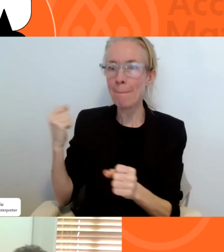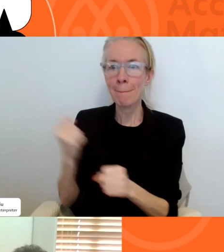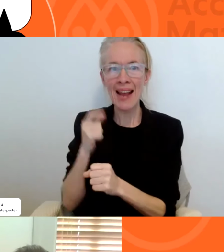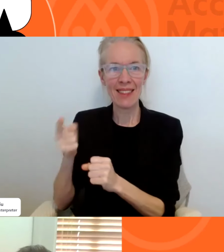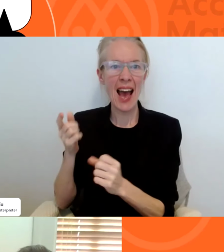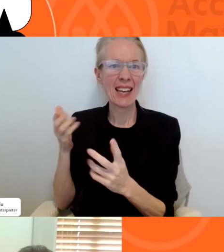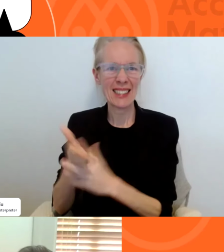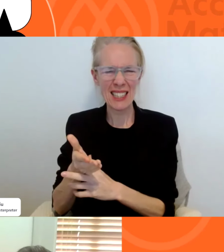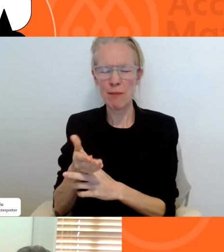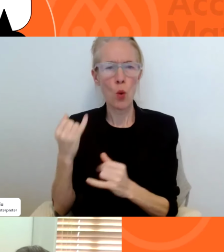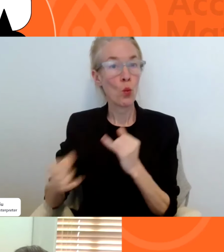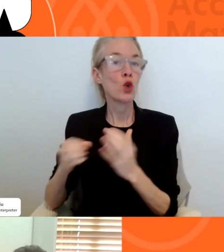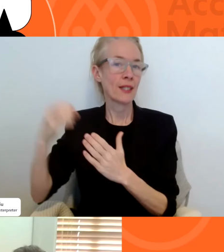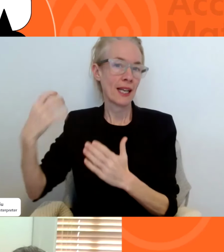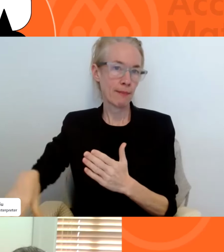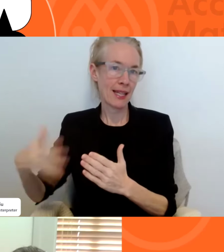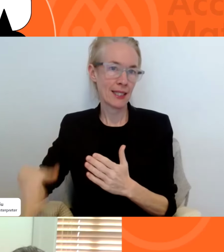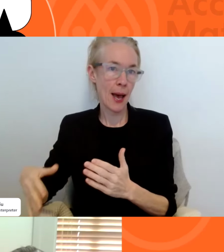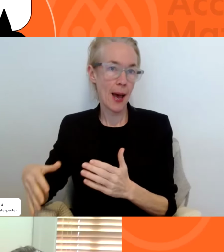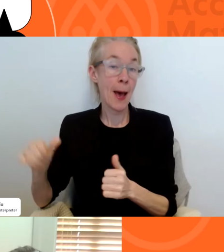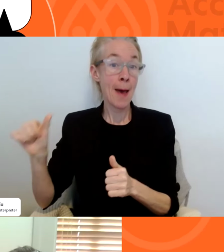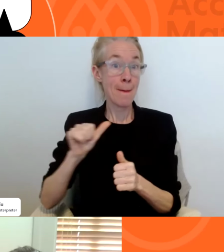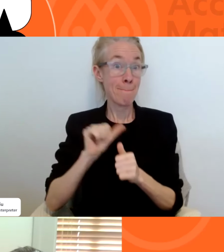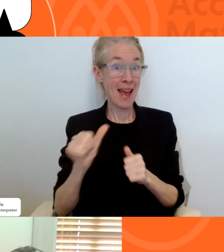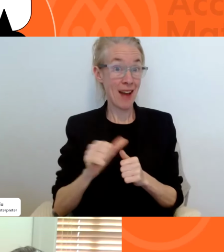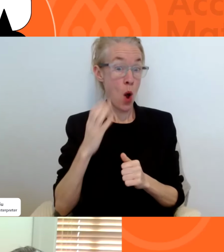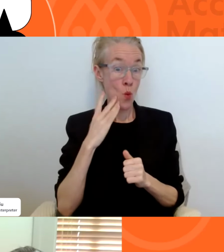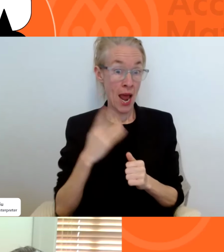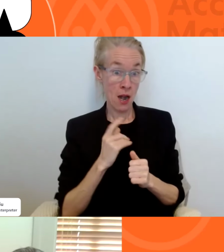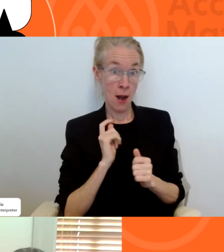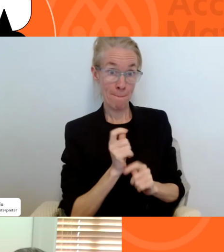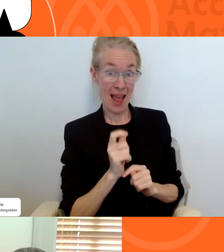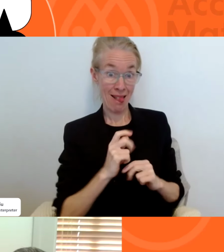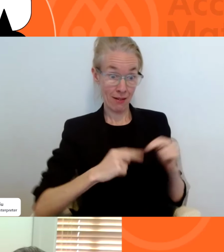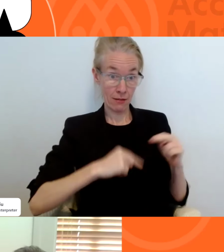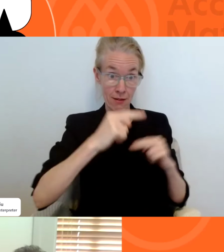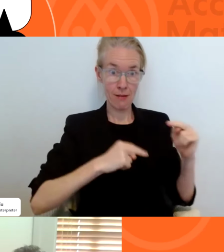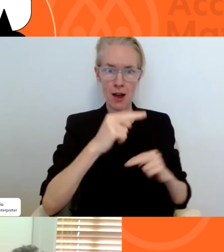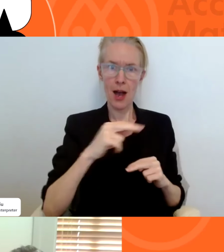far more expensive than it is to do so at the beginning. I want